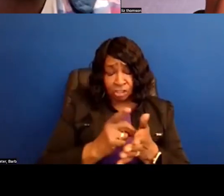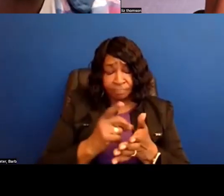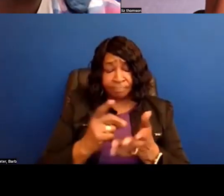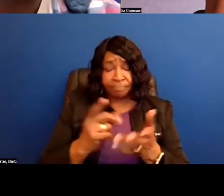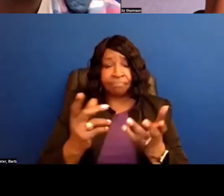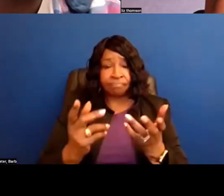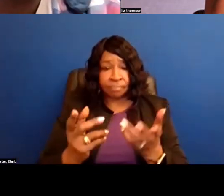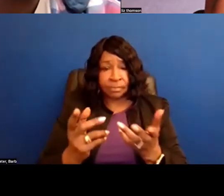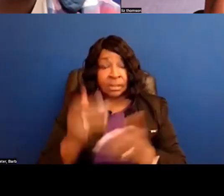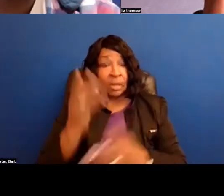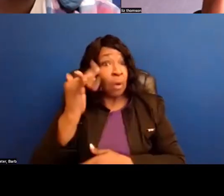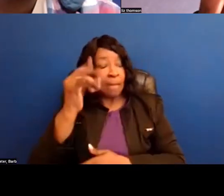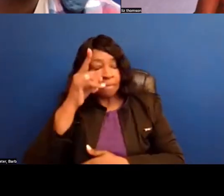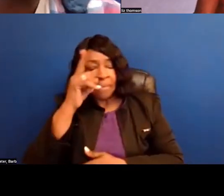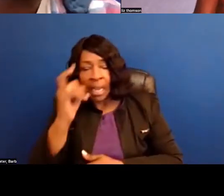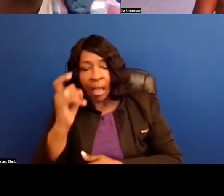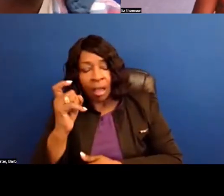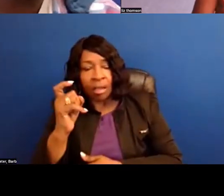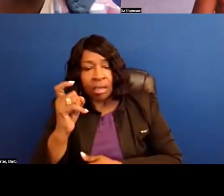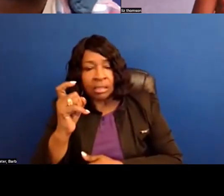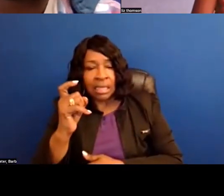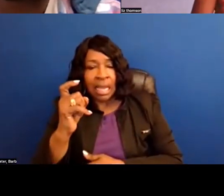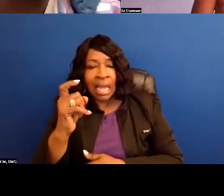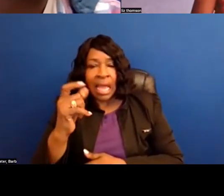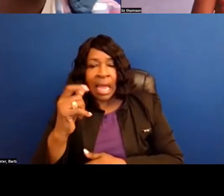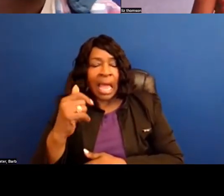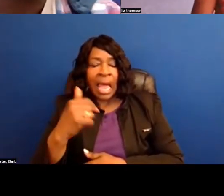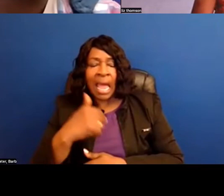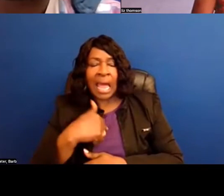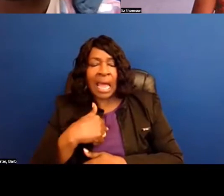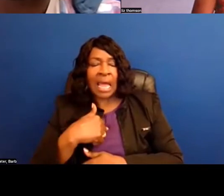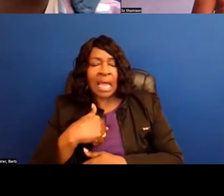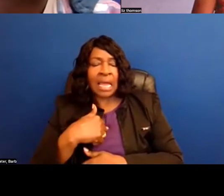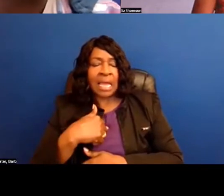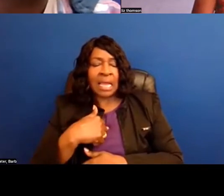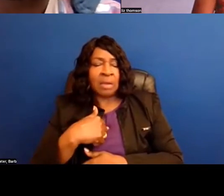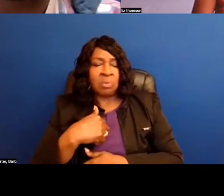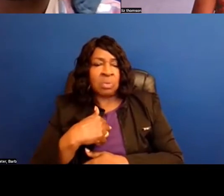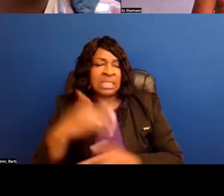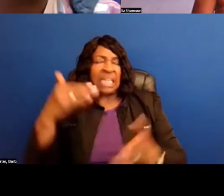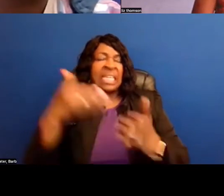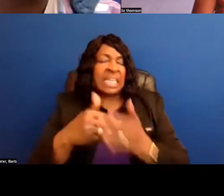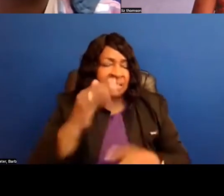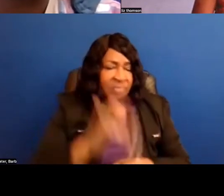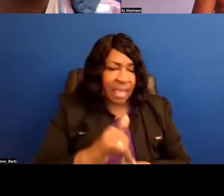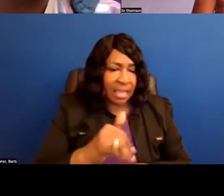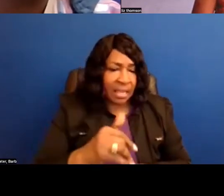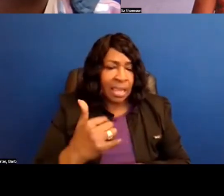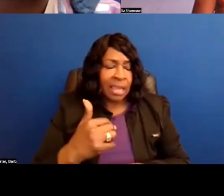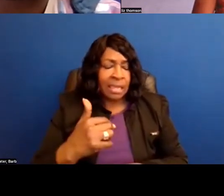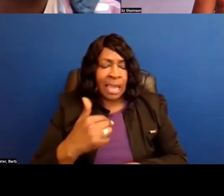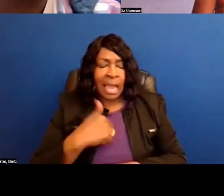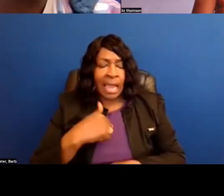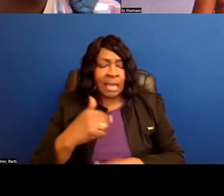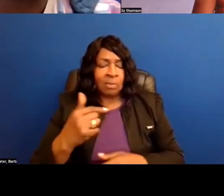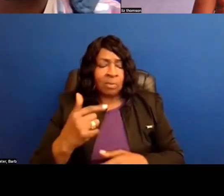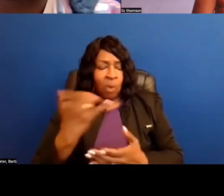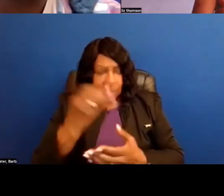because I was largely going against that to say, hey, we're more than just the diagnosis.